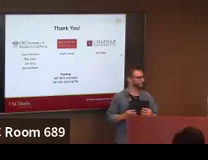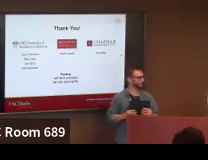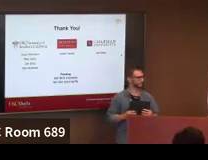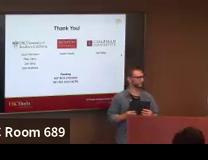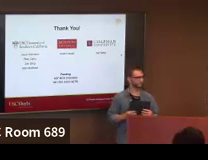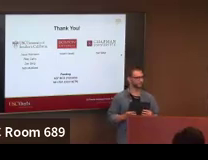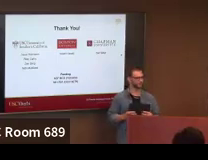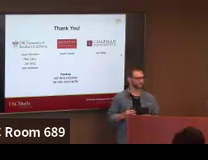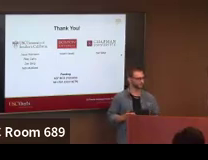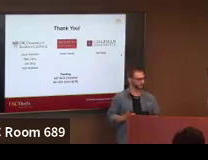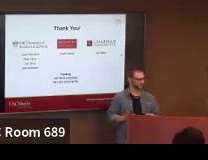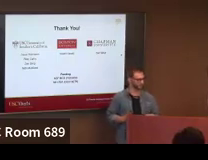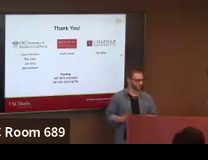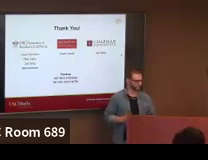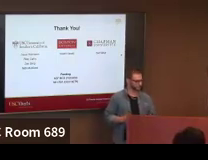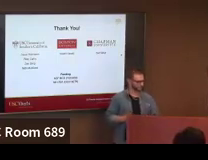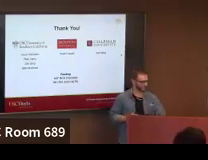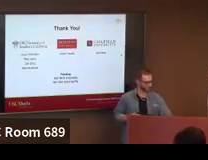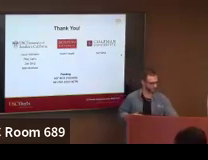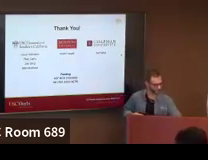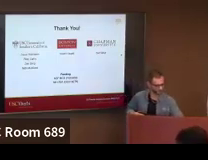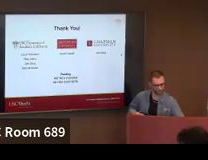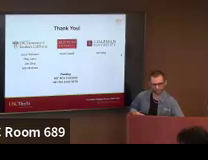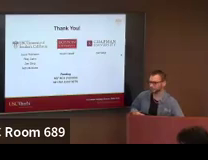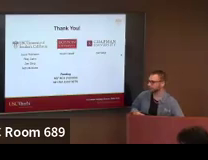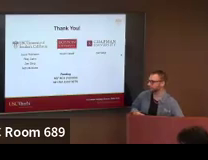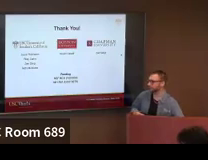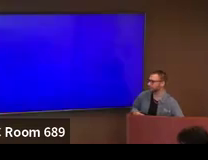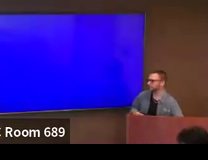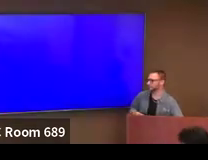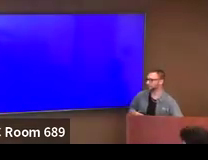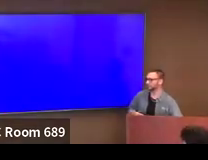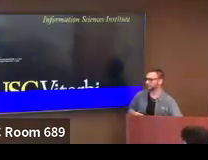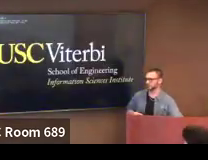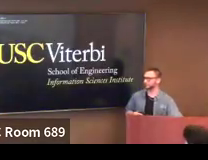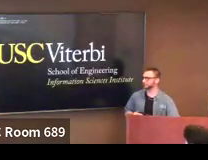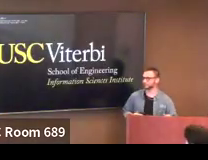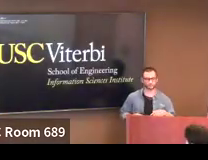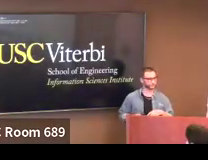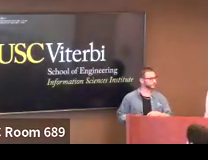seminars at ISI. Hopefully there'll be a link to subscribe in the the video notes